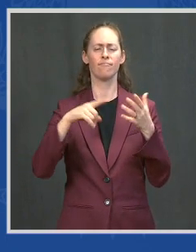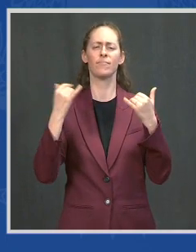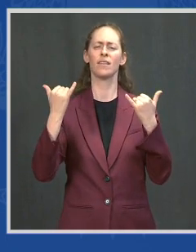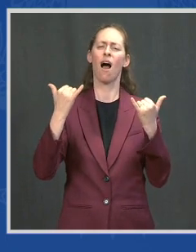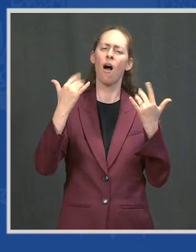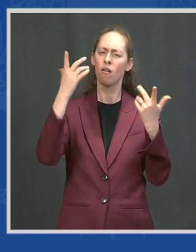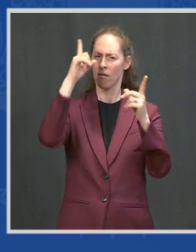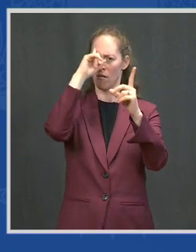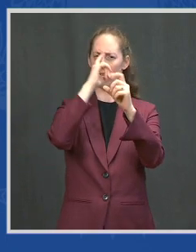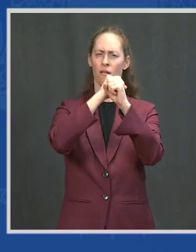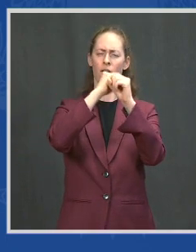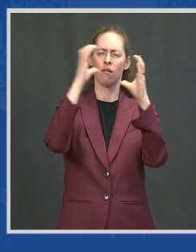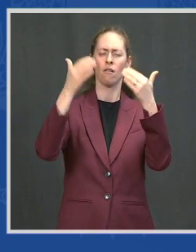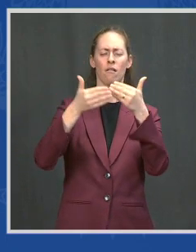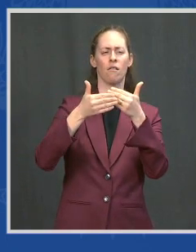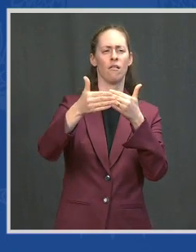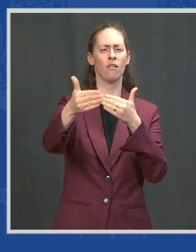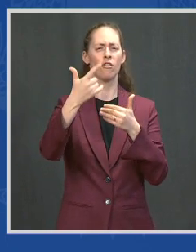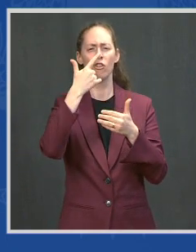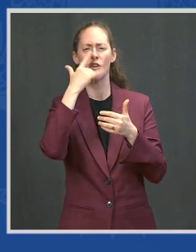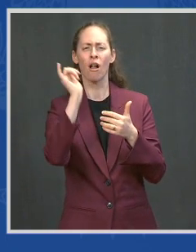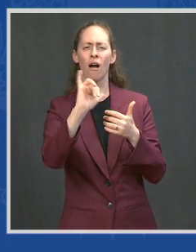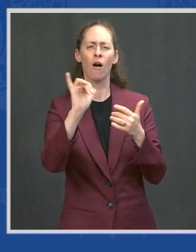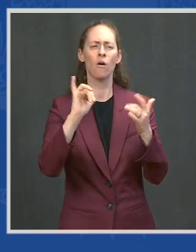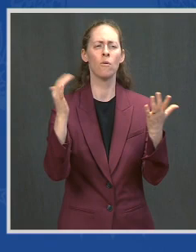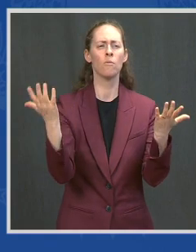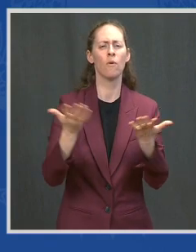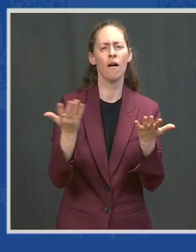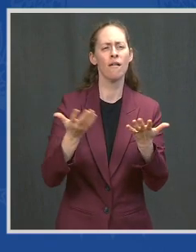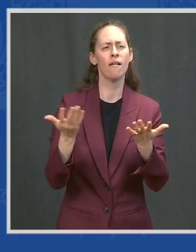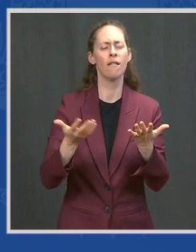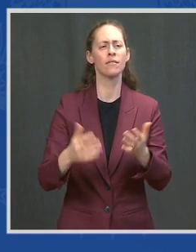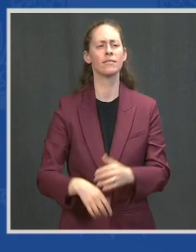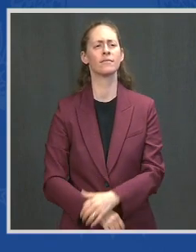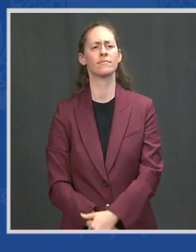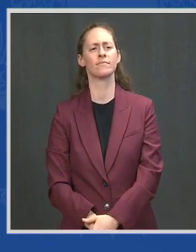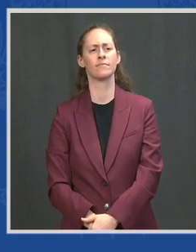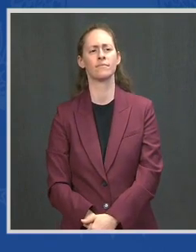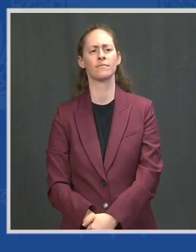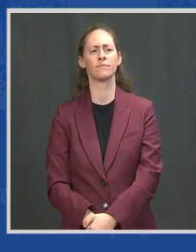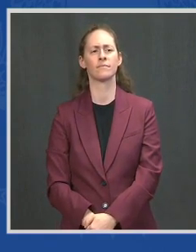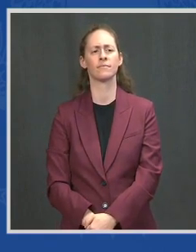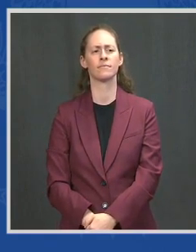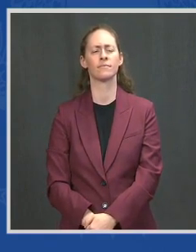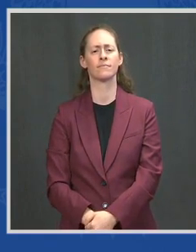the pace of vaccination is slowing now that the majority of American adults have already gotten their first shot.